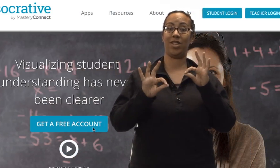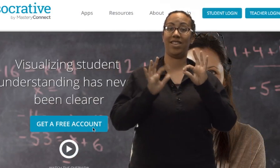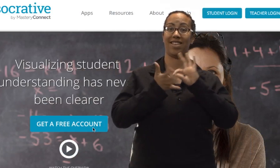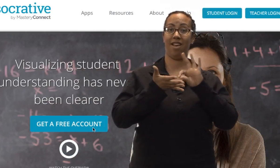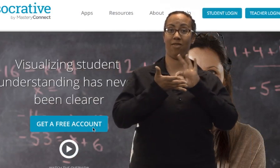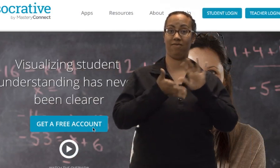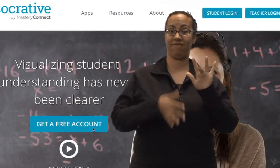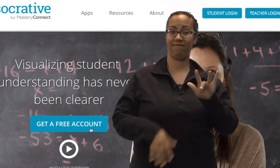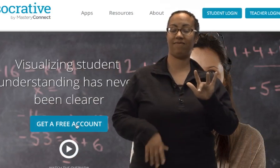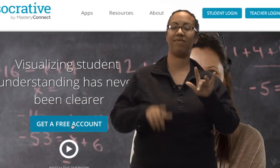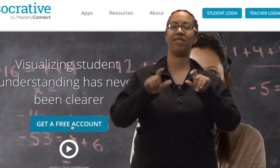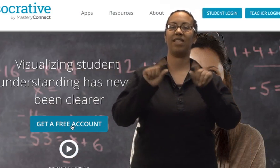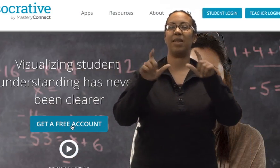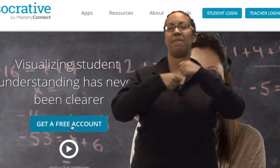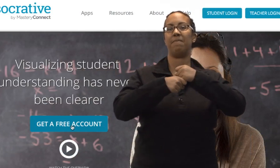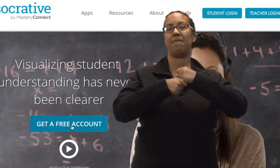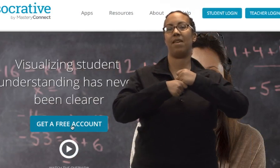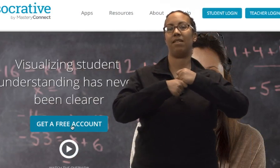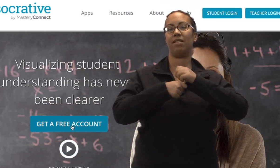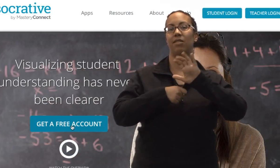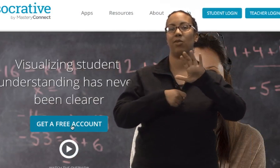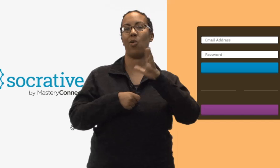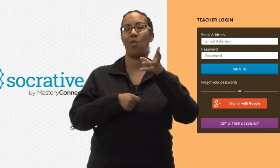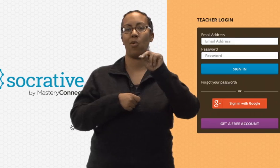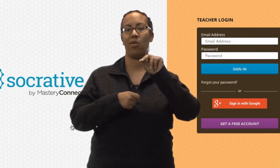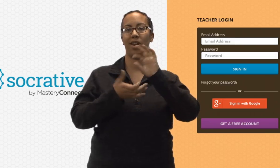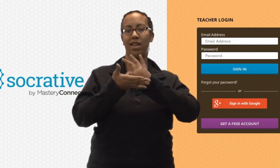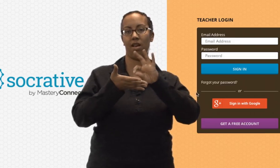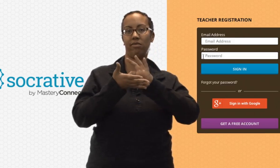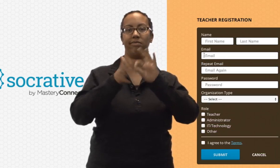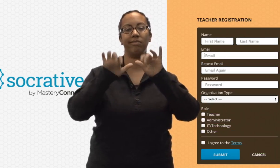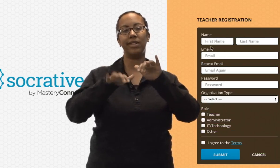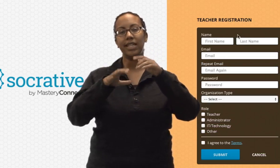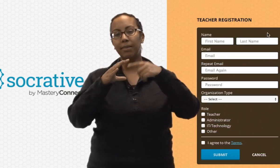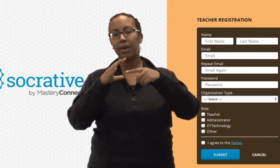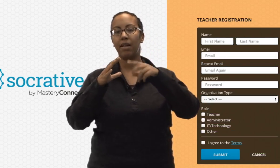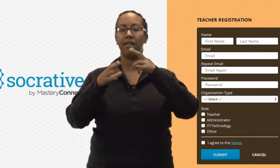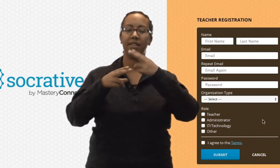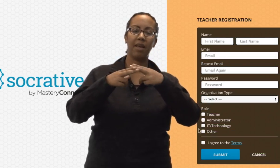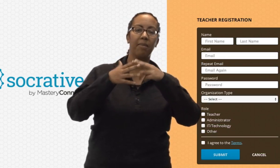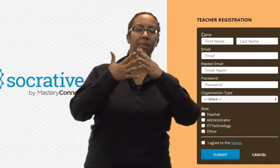So, as you can see, click on create a free account, and you'll create your own account